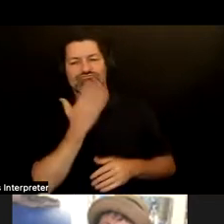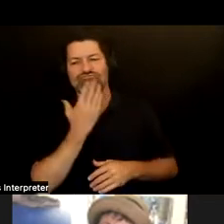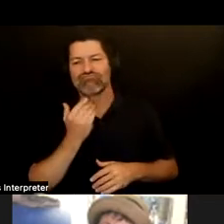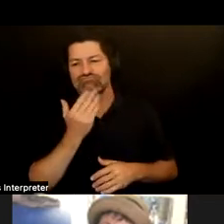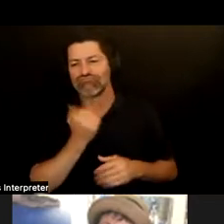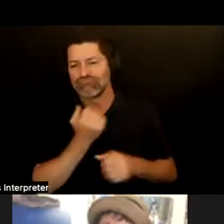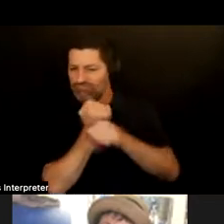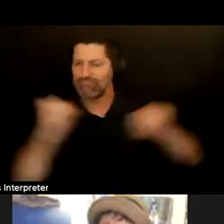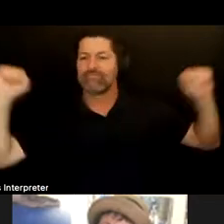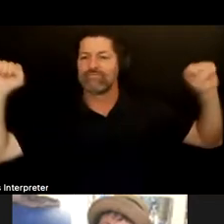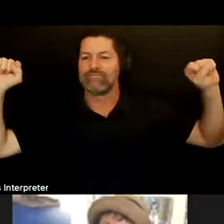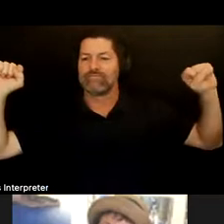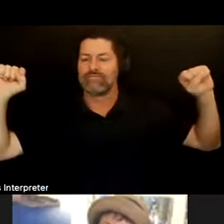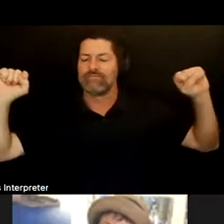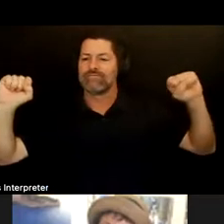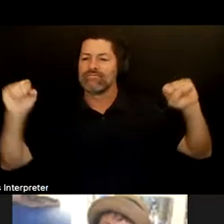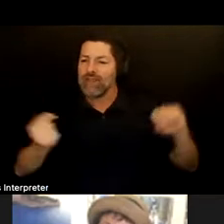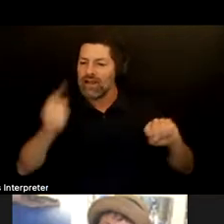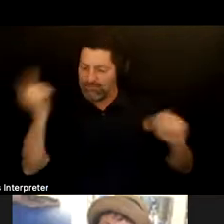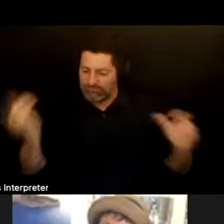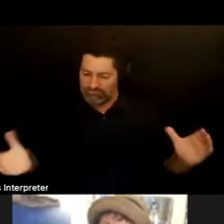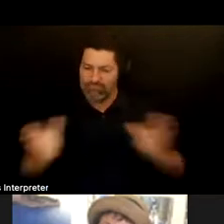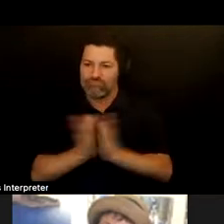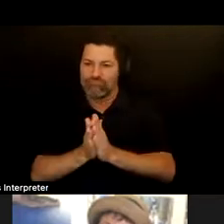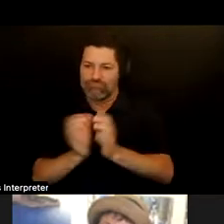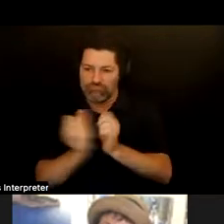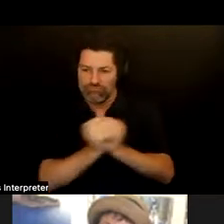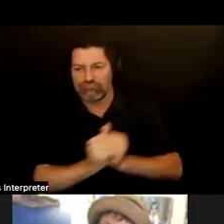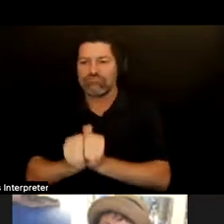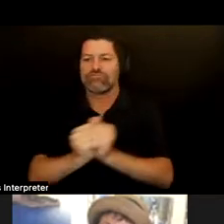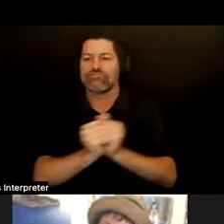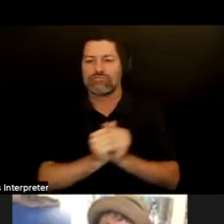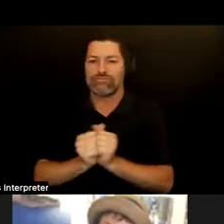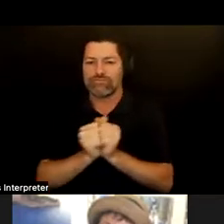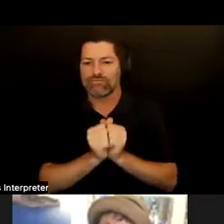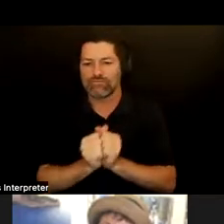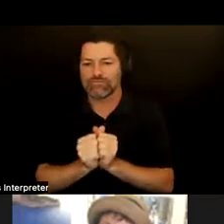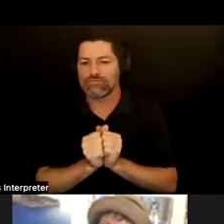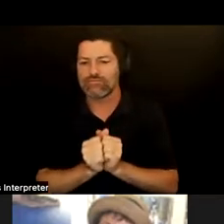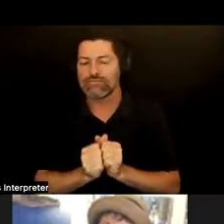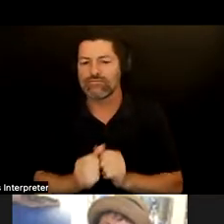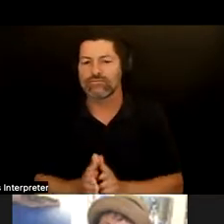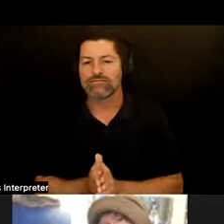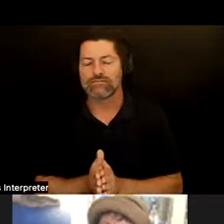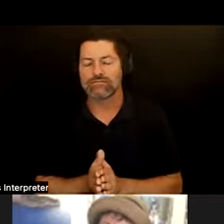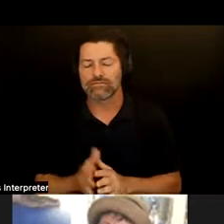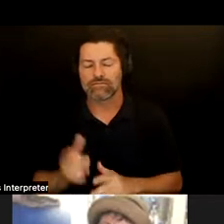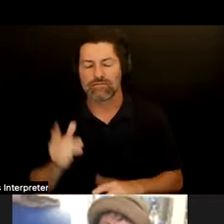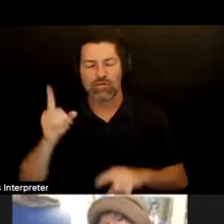19:25:33 But that you have to put them together because you can never forget the bitterness,